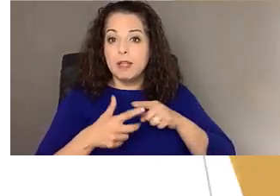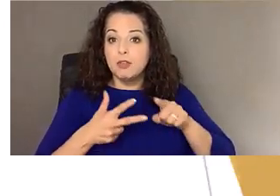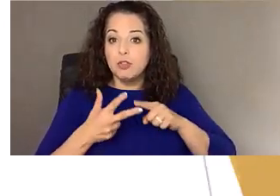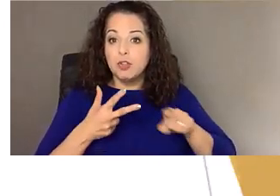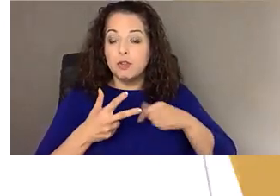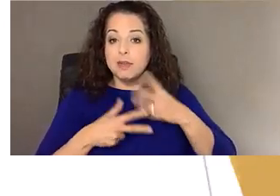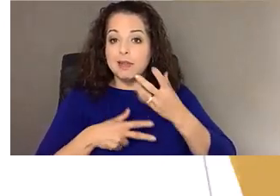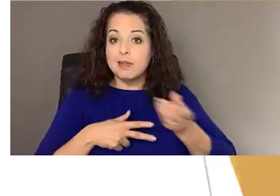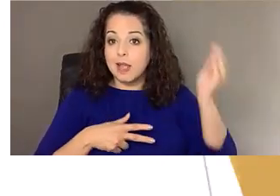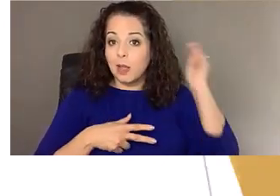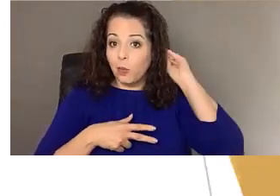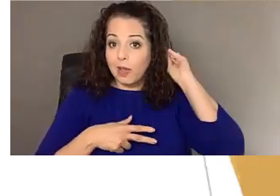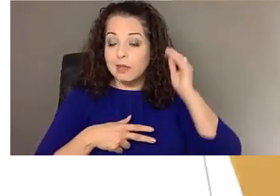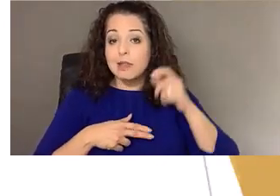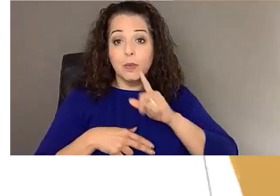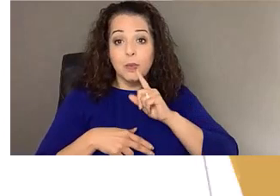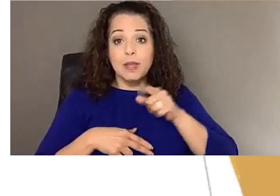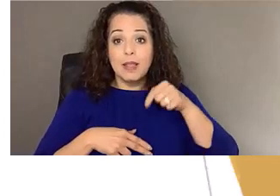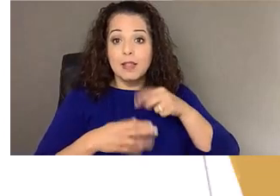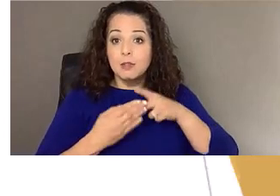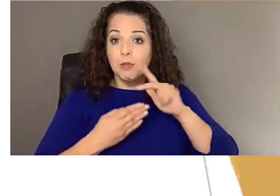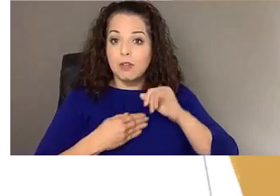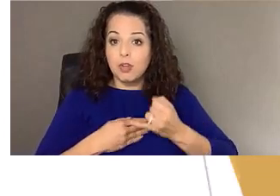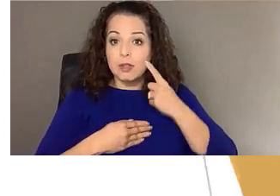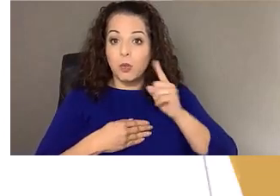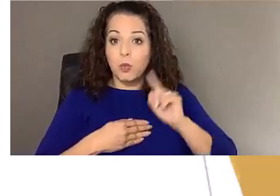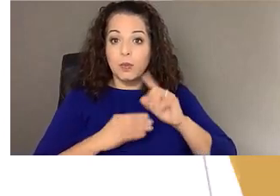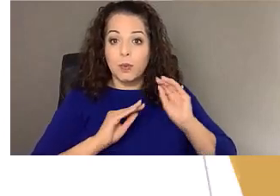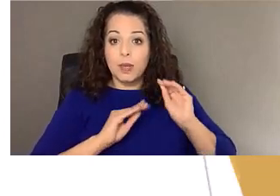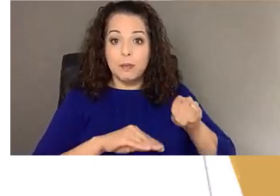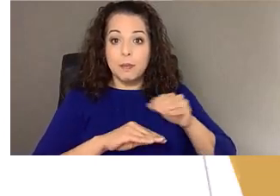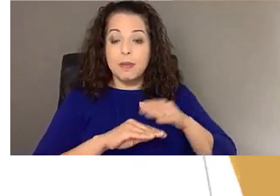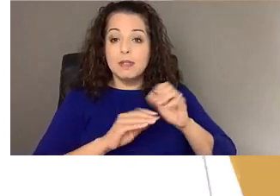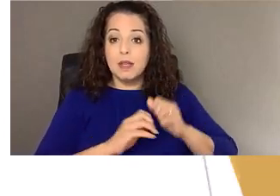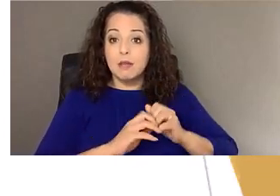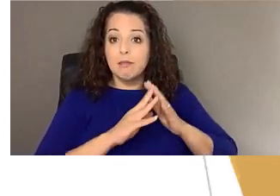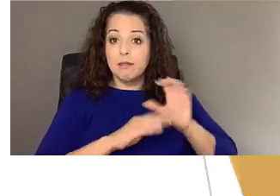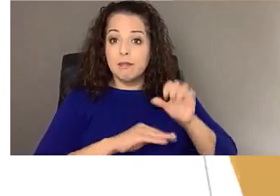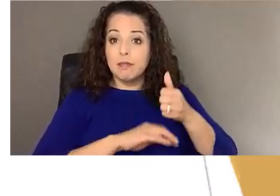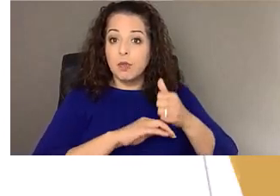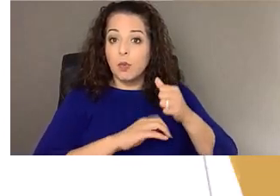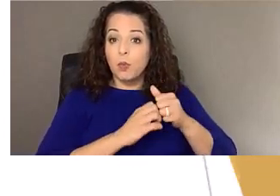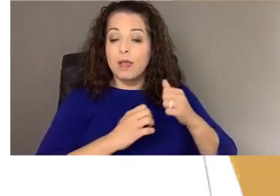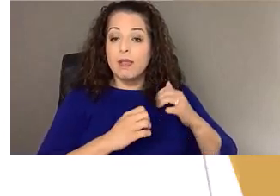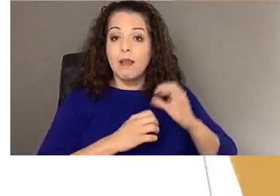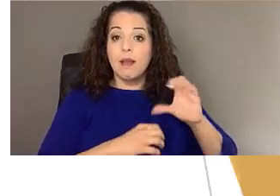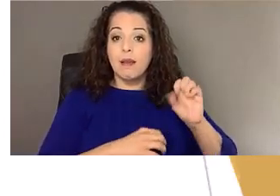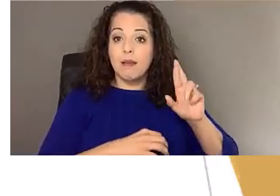where we were implementing CAPABLE with care partners through an Area Agency on Aging.